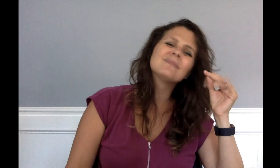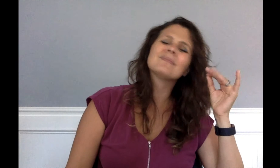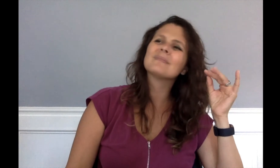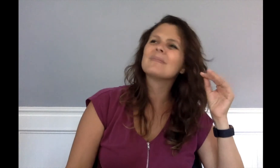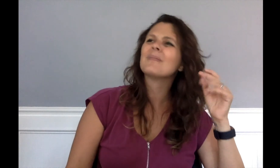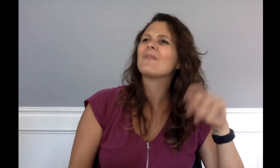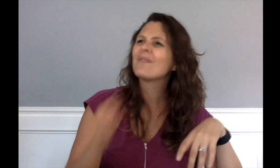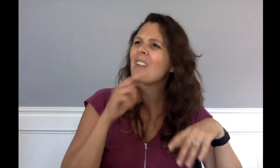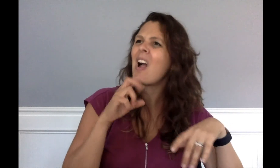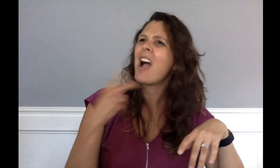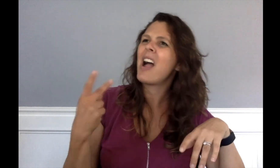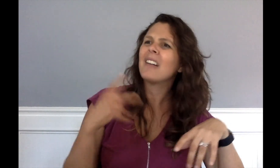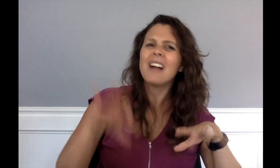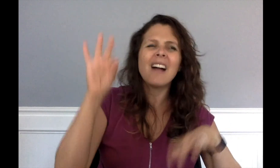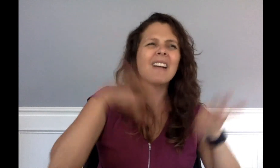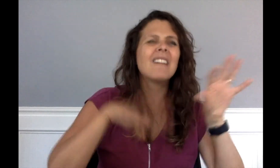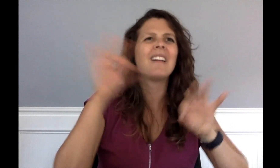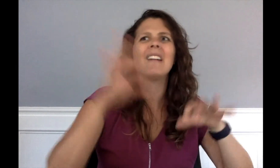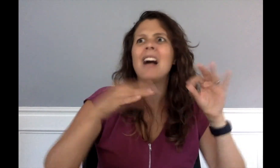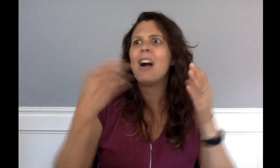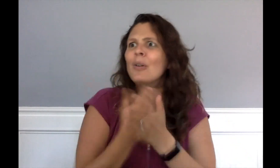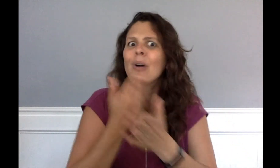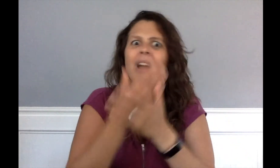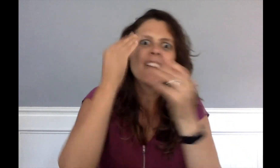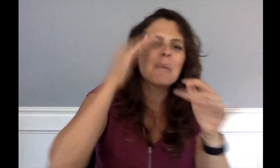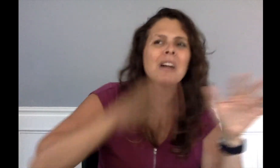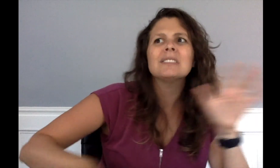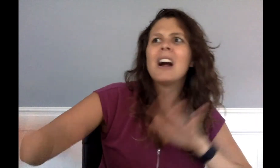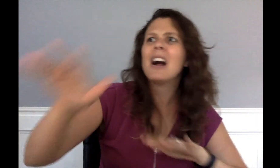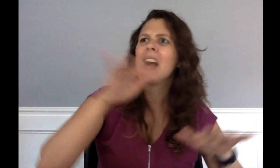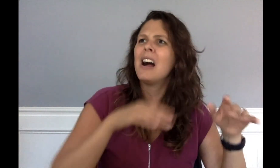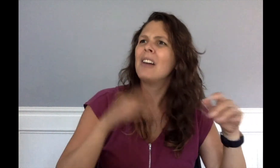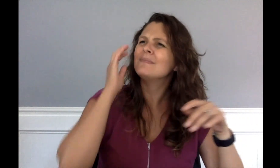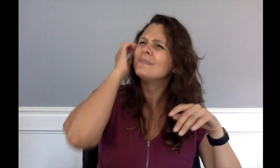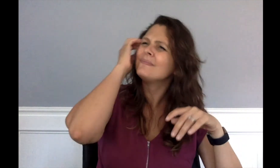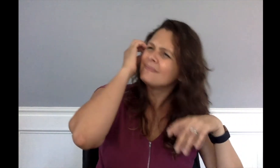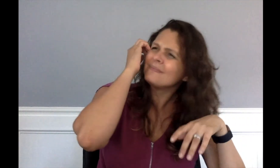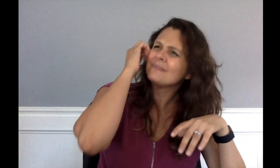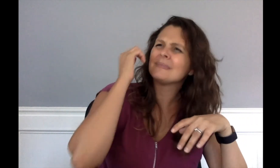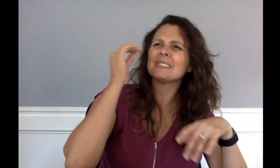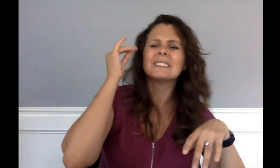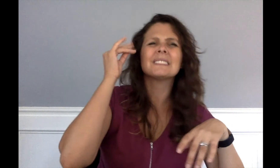thinking about everything he and Frog had just discovered.